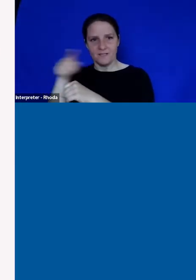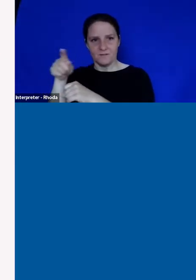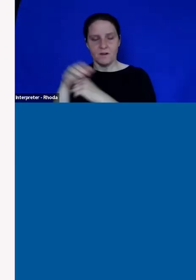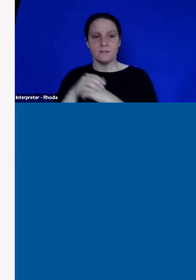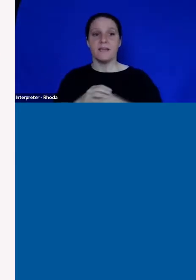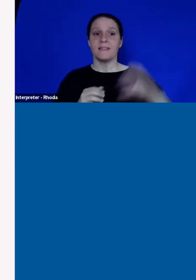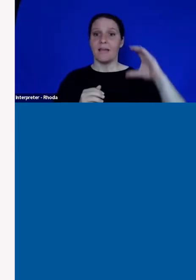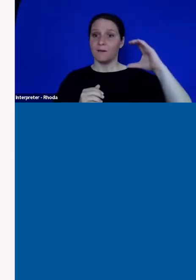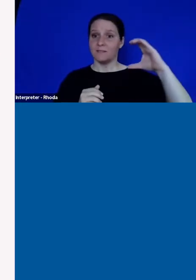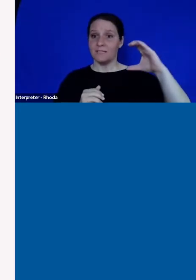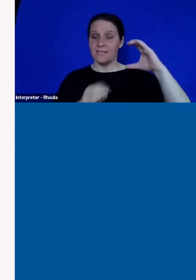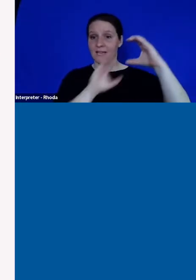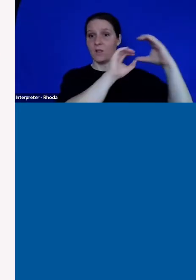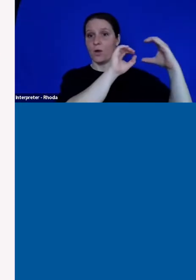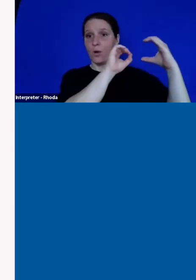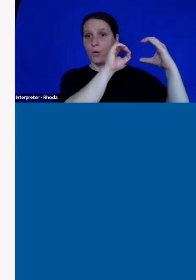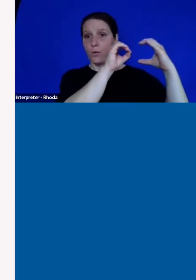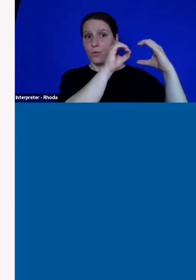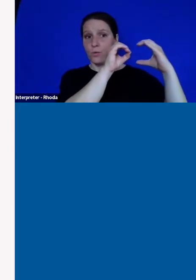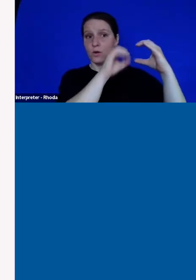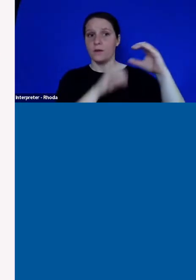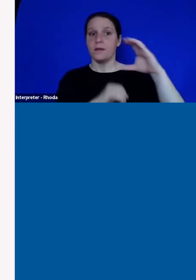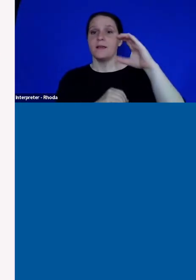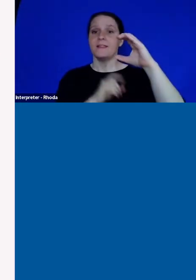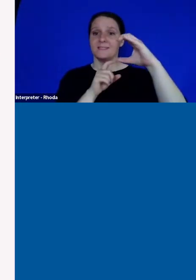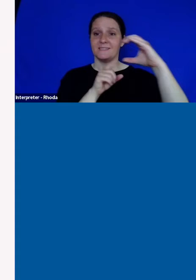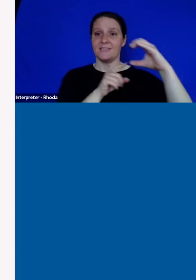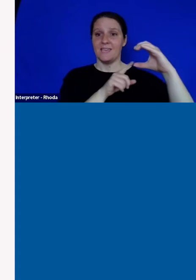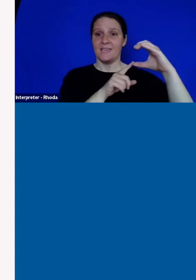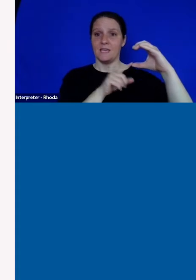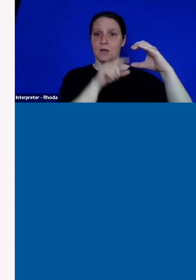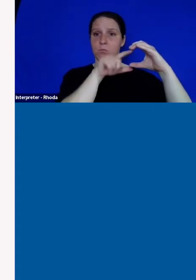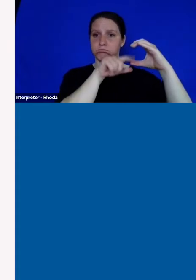the C cuts off at a big enough spacing that if you were to lure this,